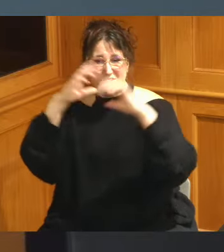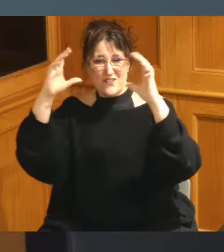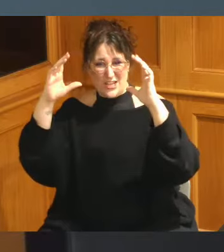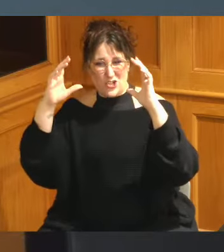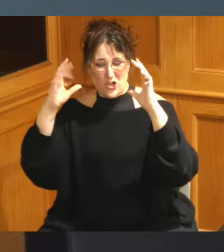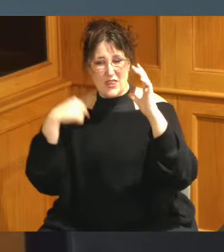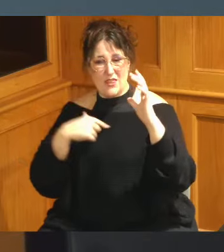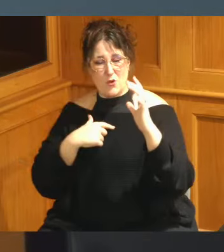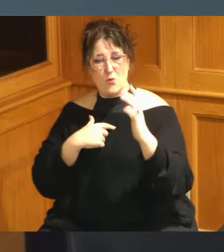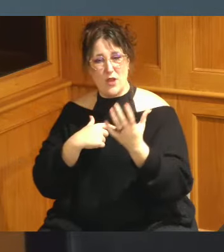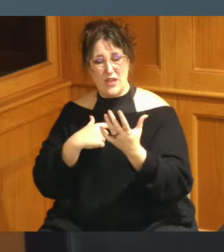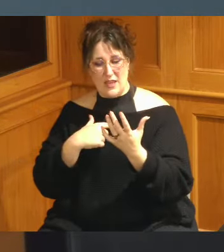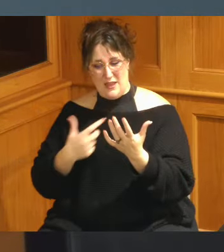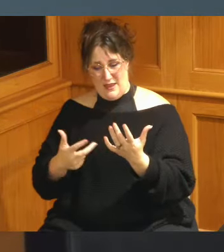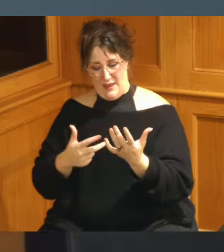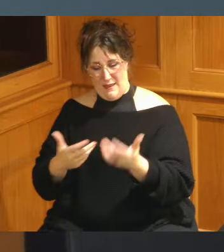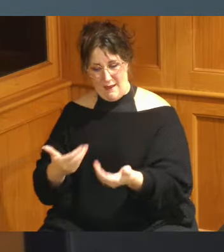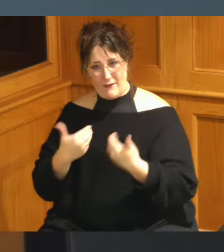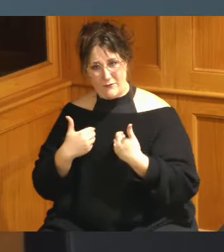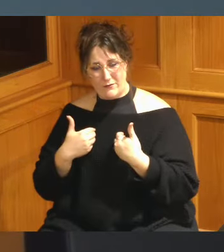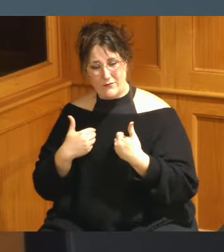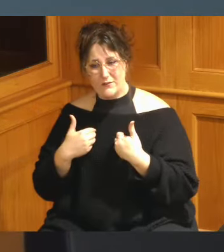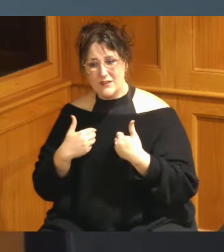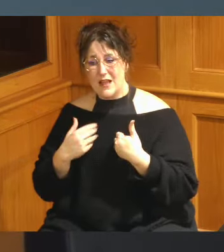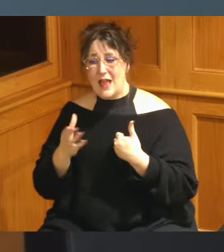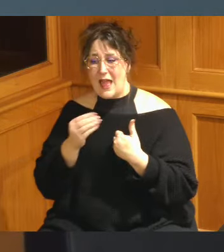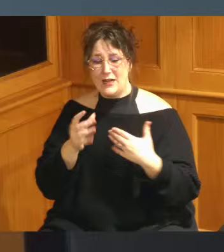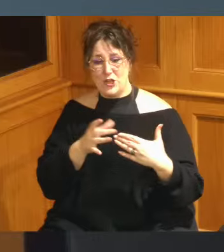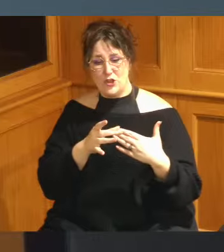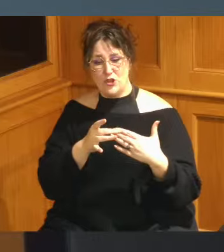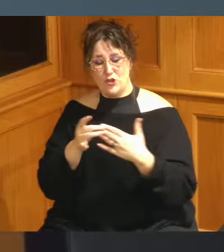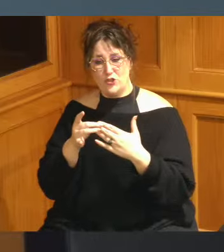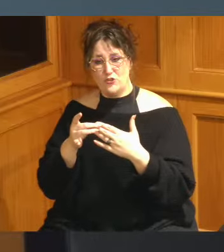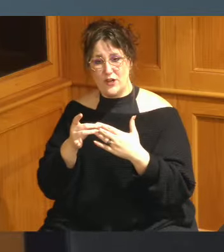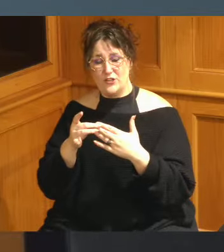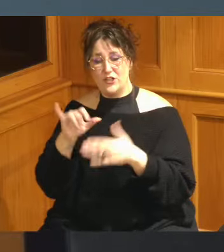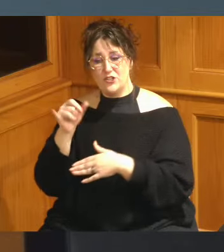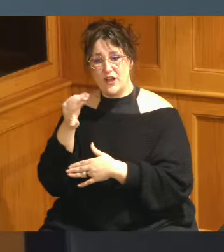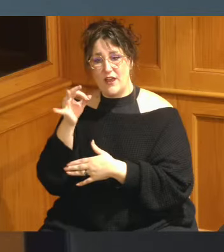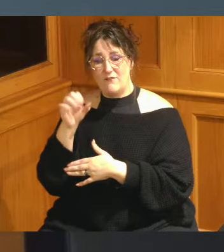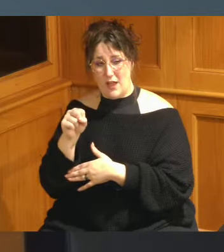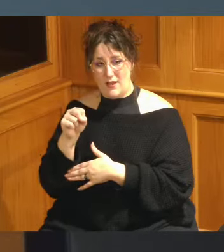that the Commission has had and also the direction that Job and Family Services is taking is a good